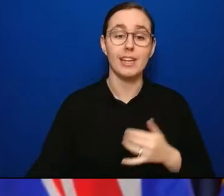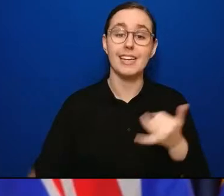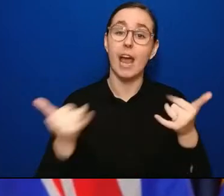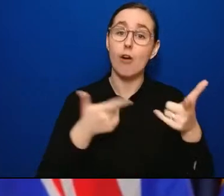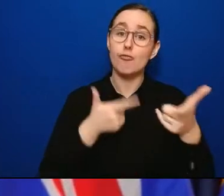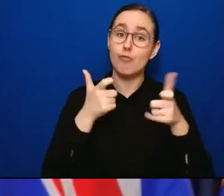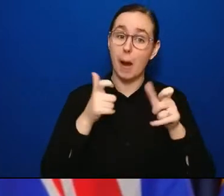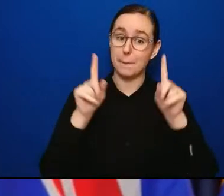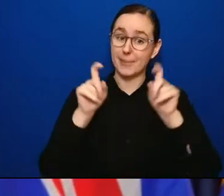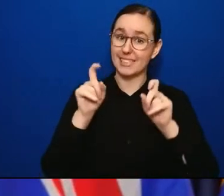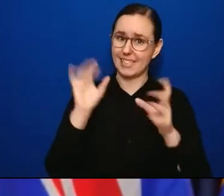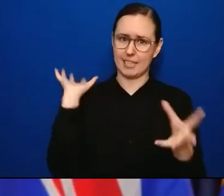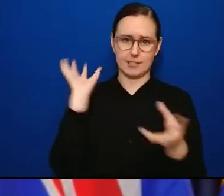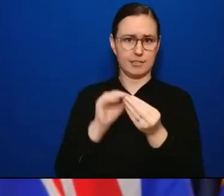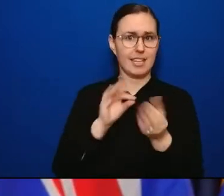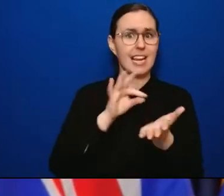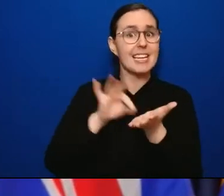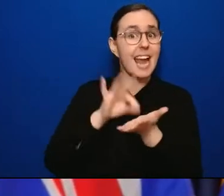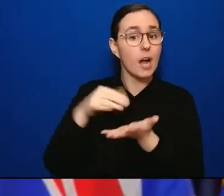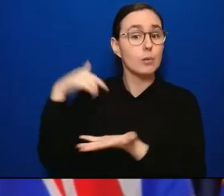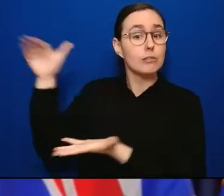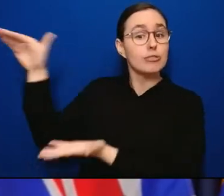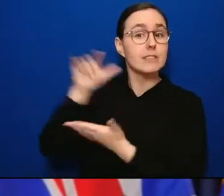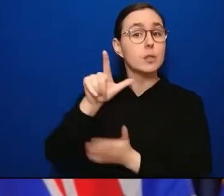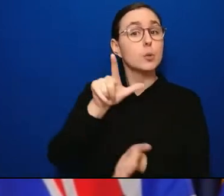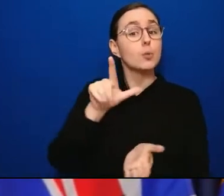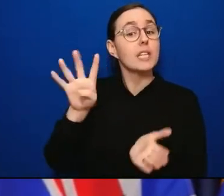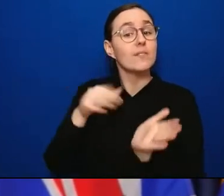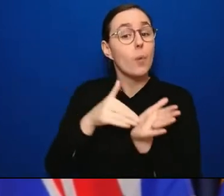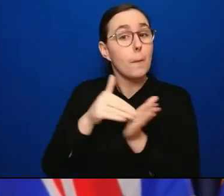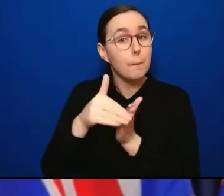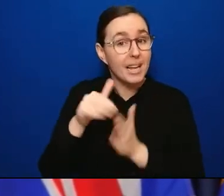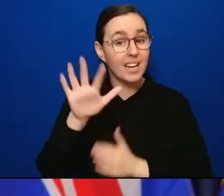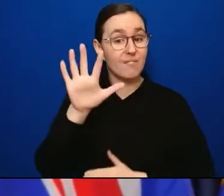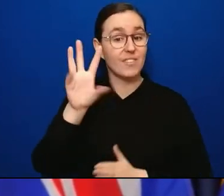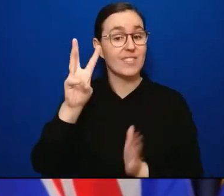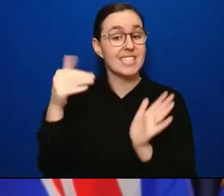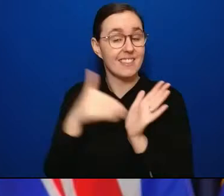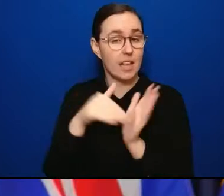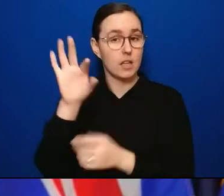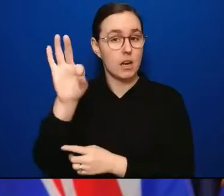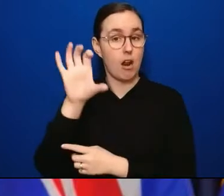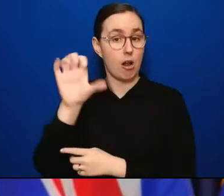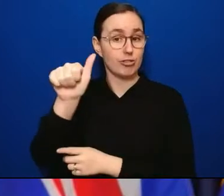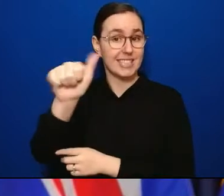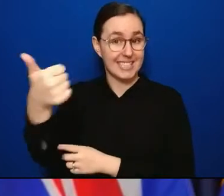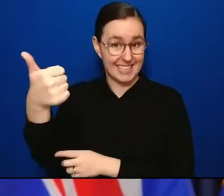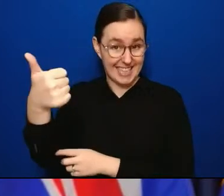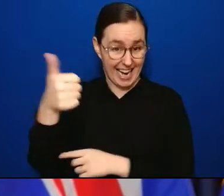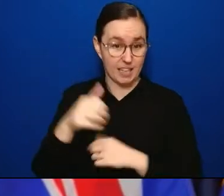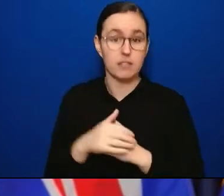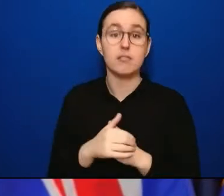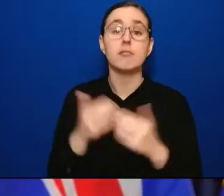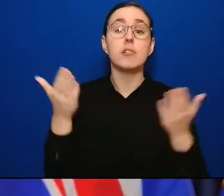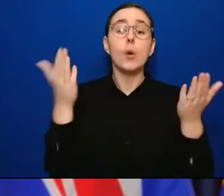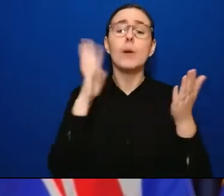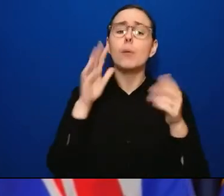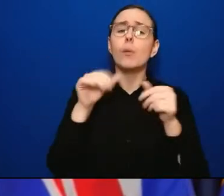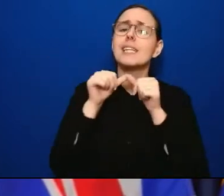of February, 28. BC has received